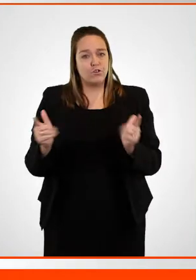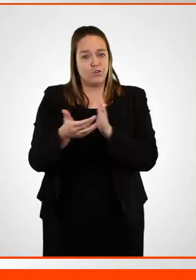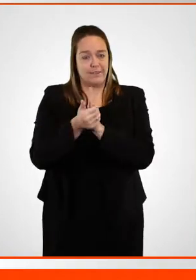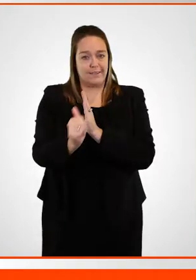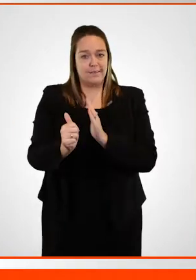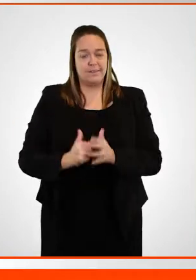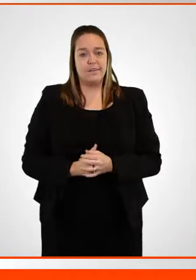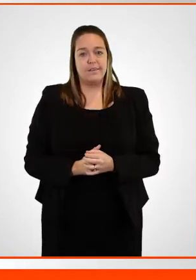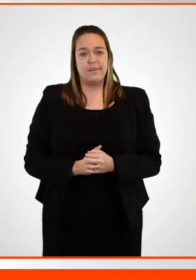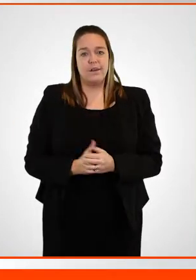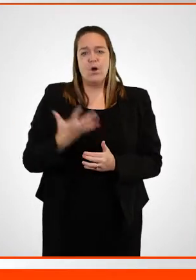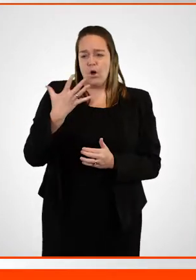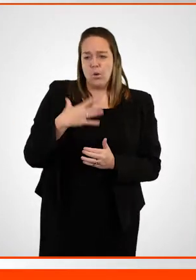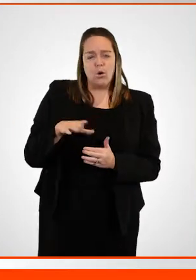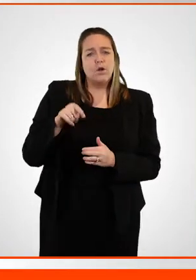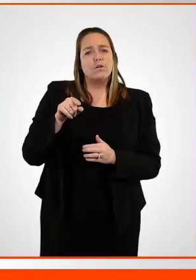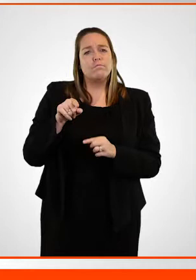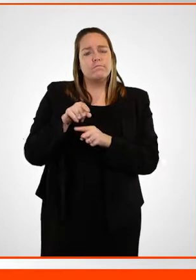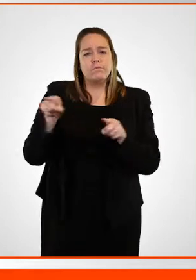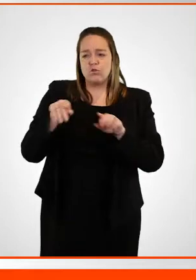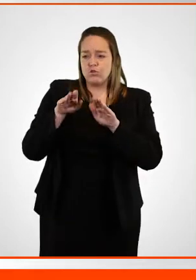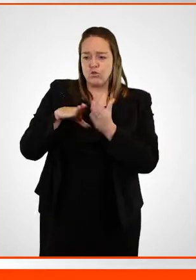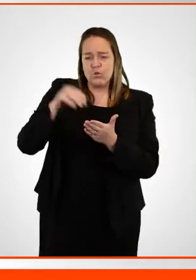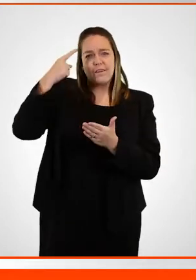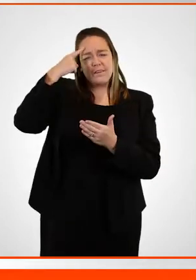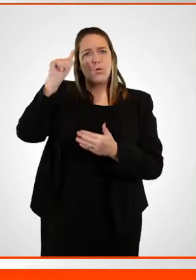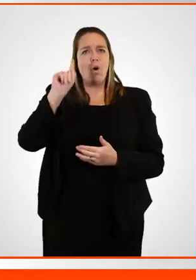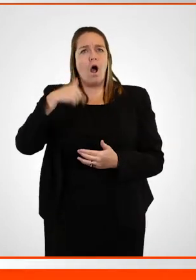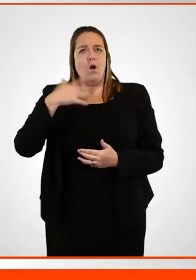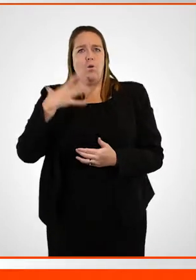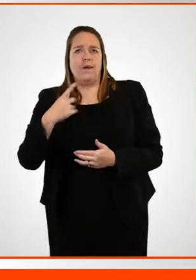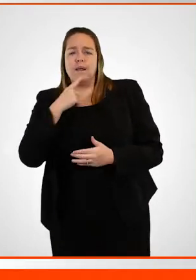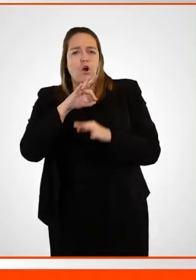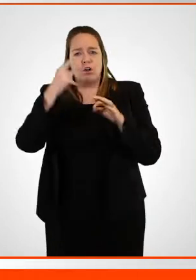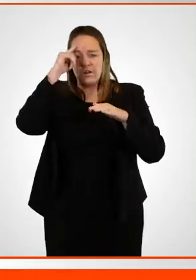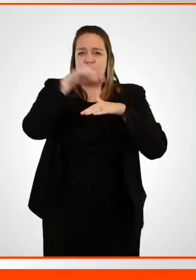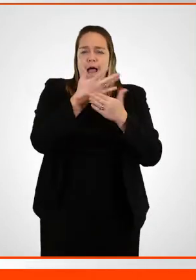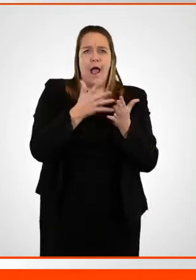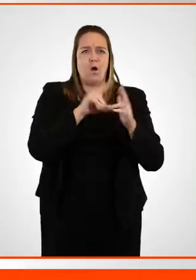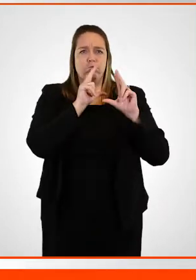we want them to think about what they want to say, not where they should be placing their articulators.